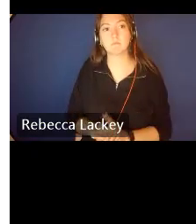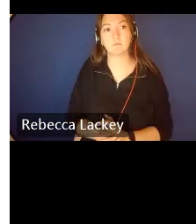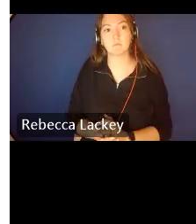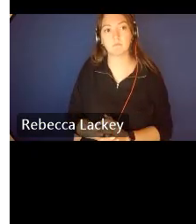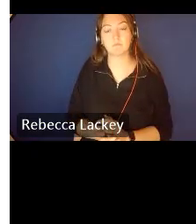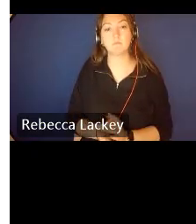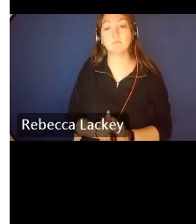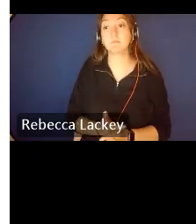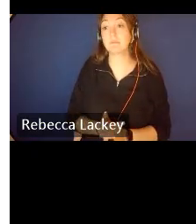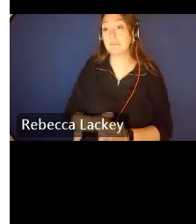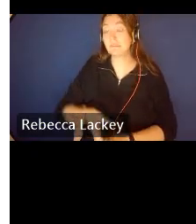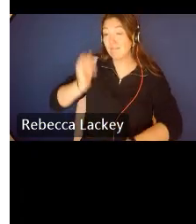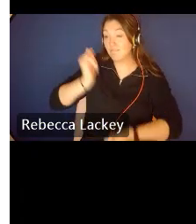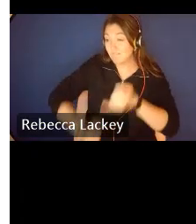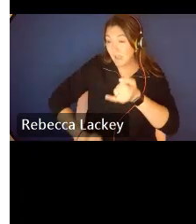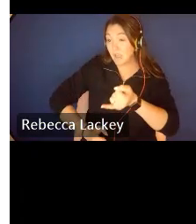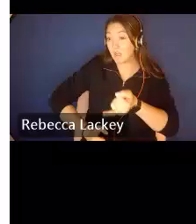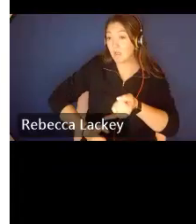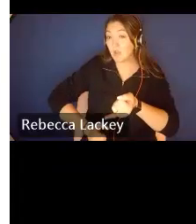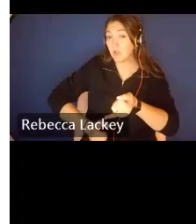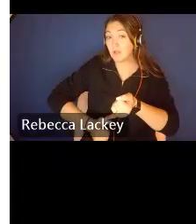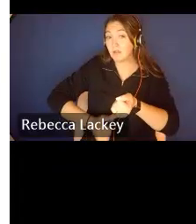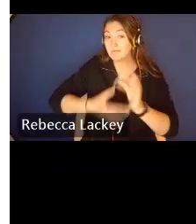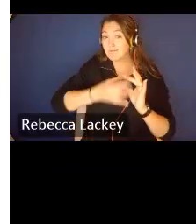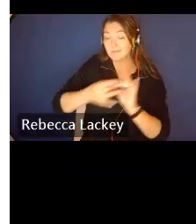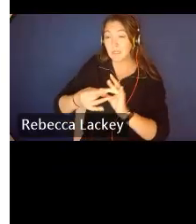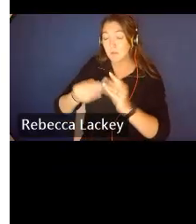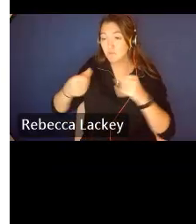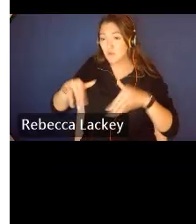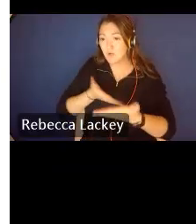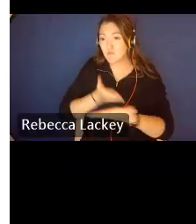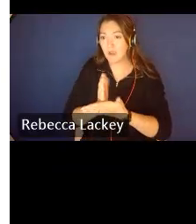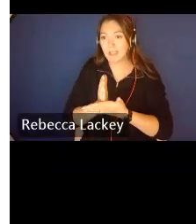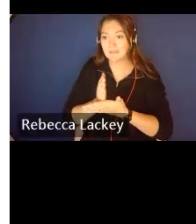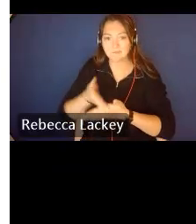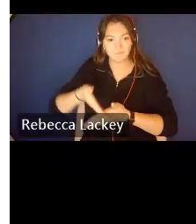Final construction plan approval is tied to property rights acquisition completion.